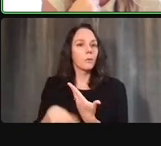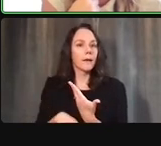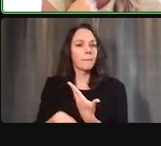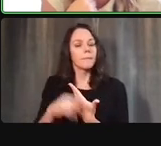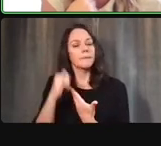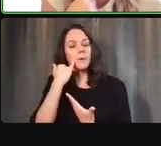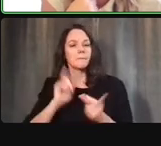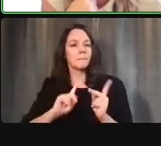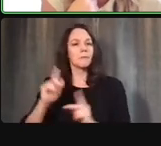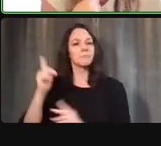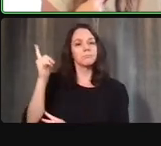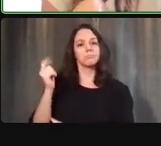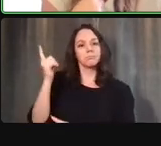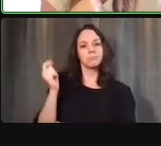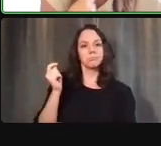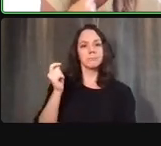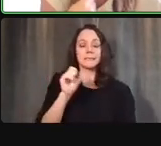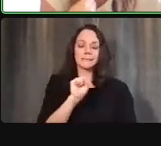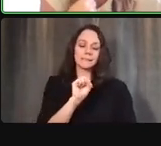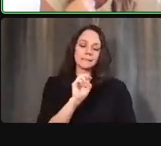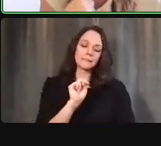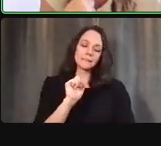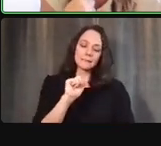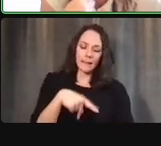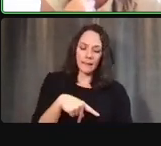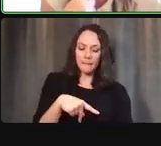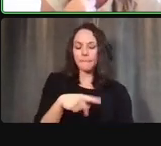EBT benefits to come to the Museum free of charge.